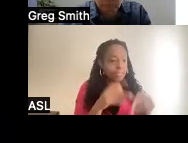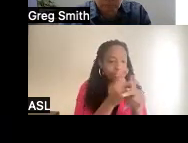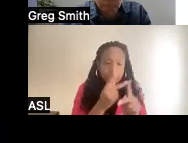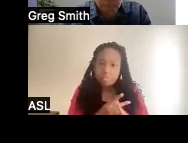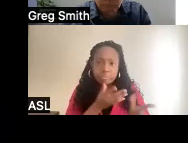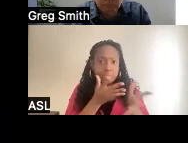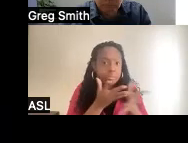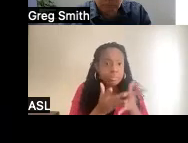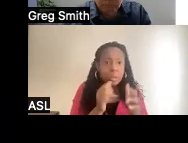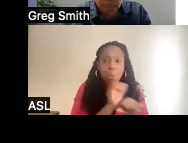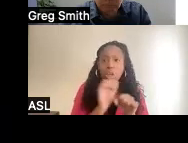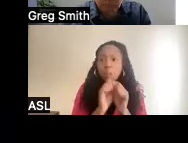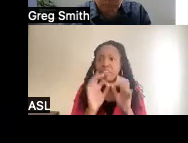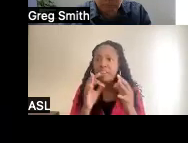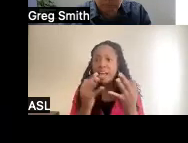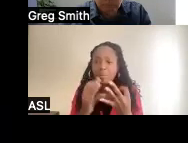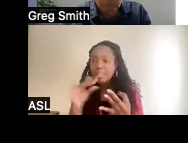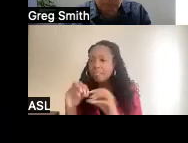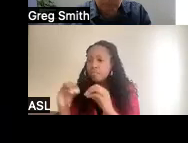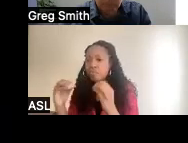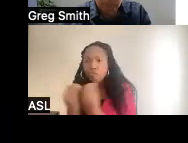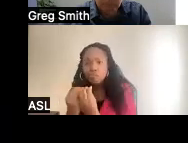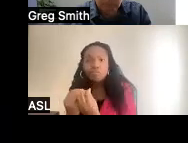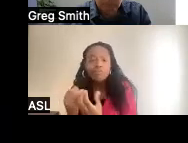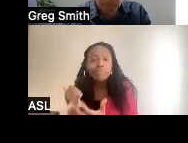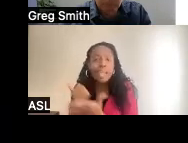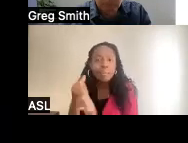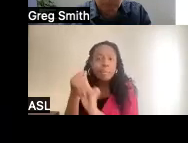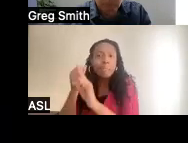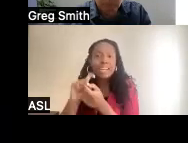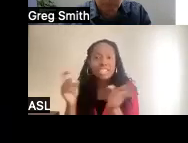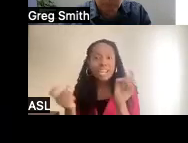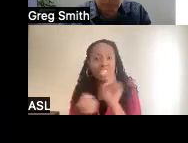those organizations that really make a difference and and able United has been a huge help for us